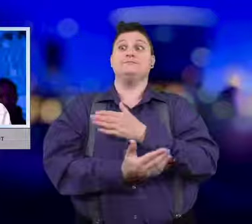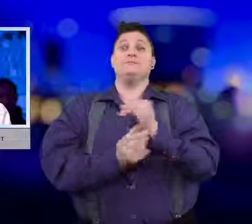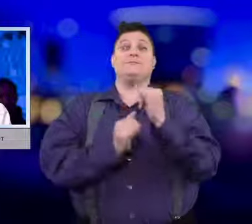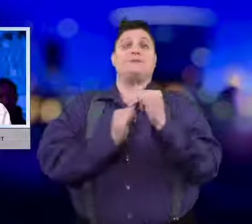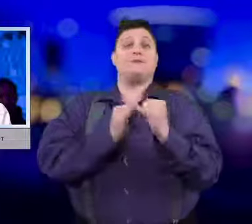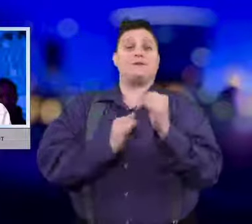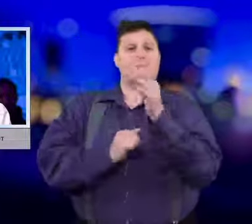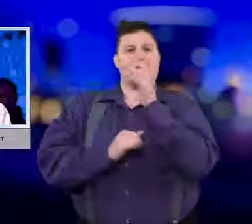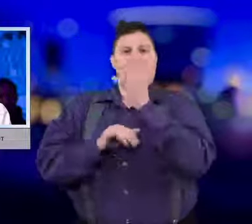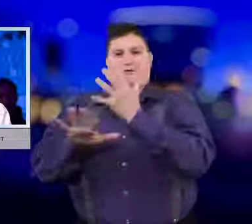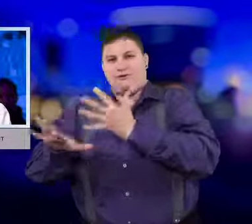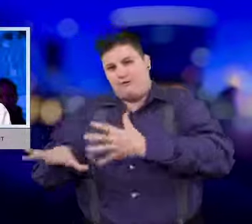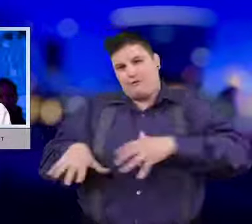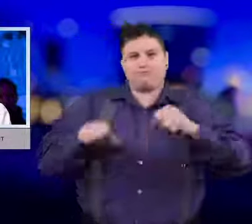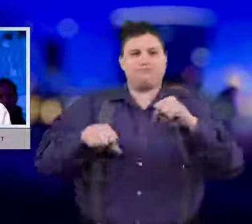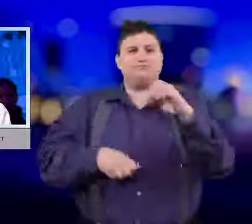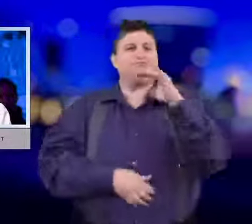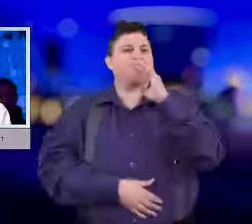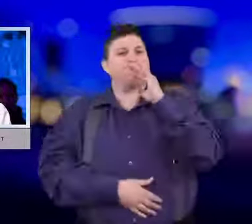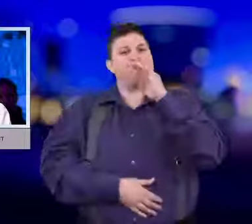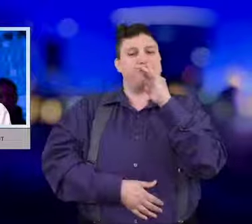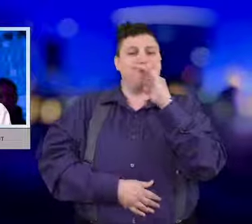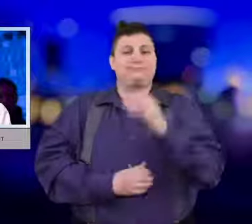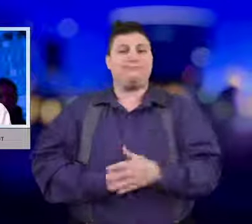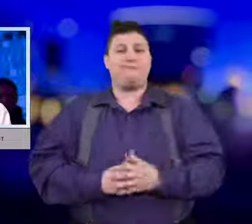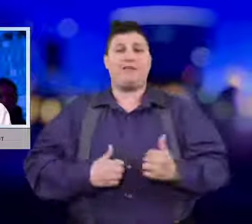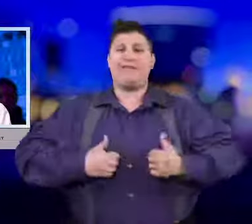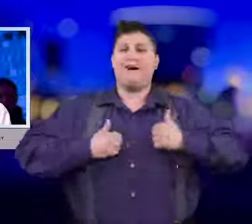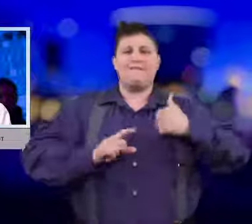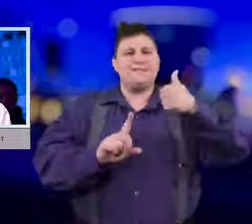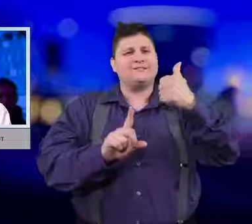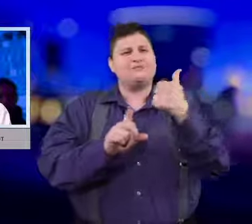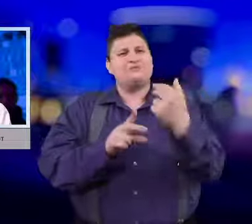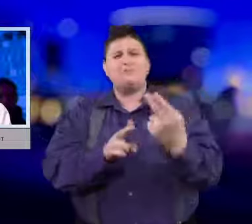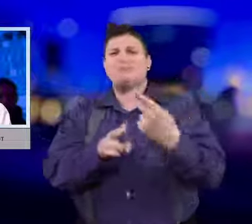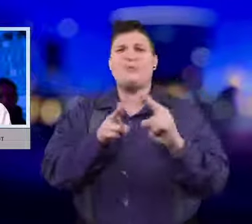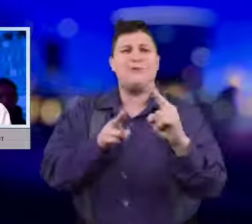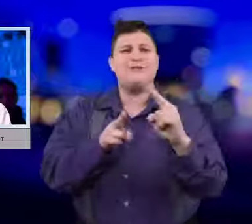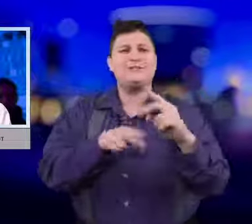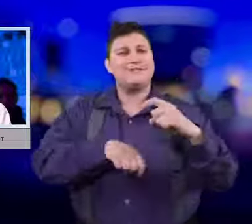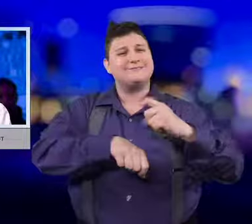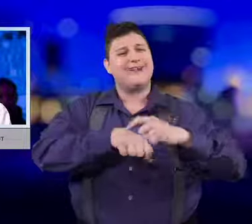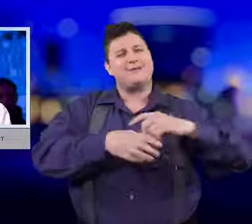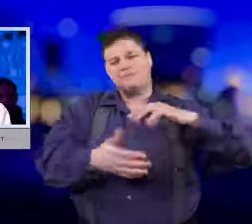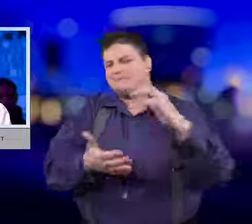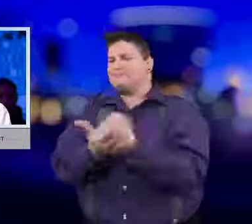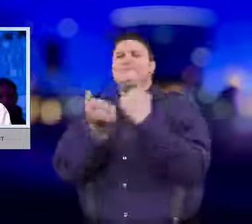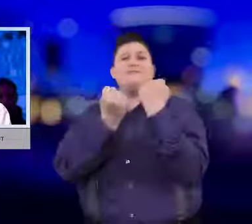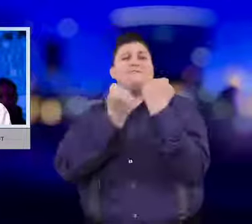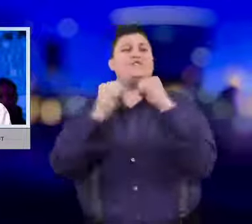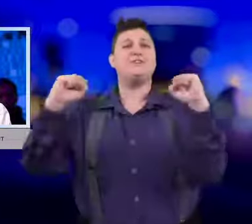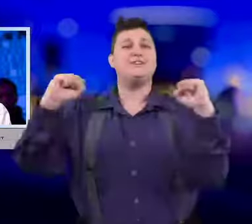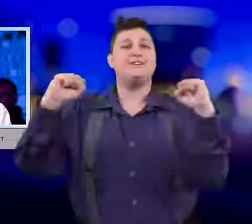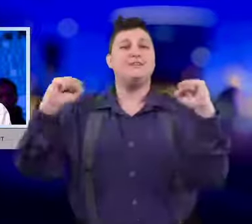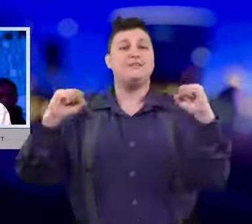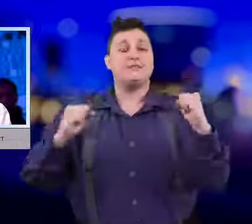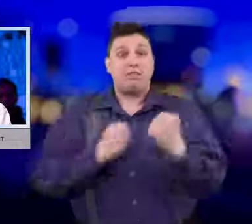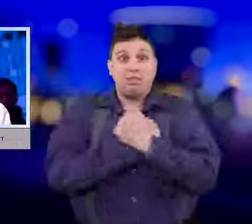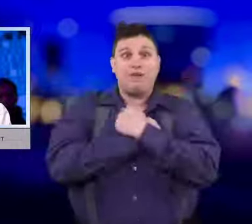And at the end his mom, Gloria Carter, says: "Life is short and it is time to be free.